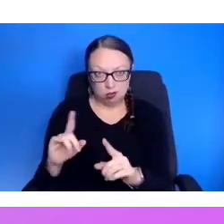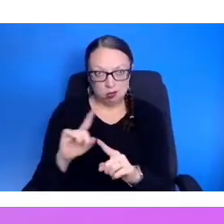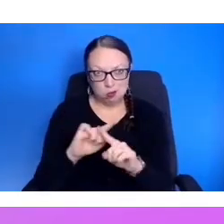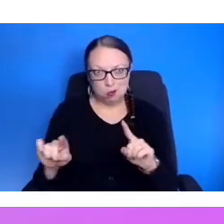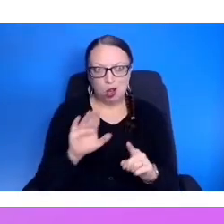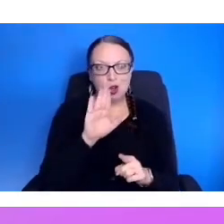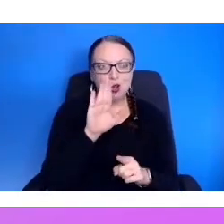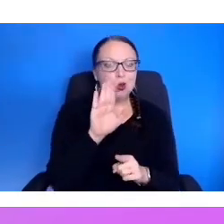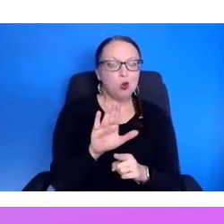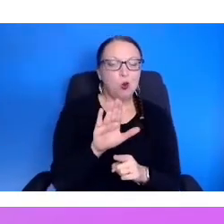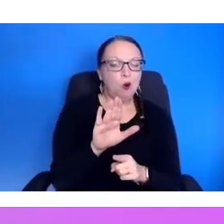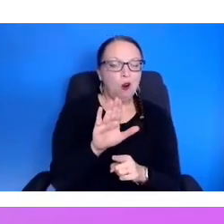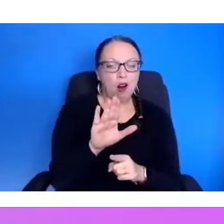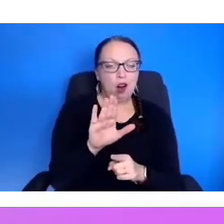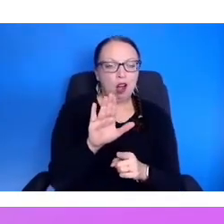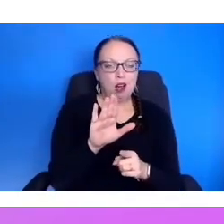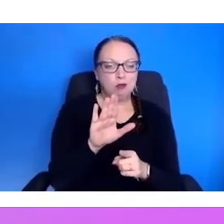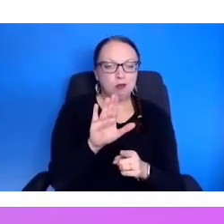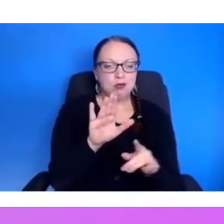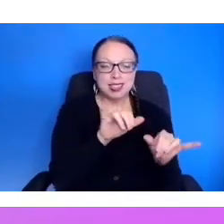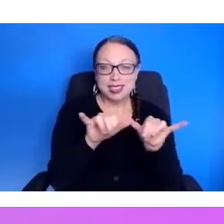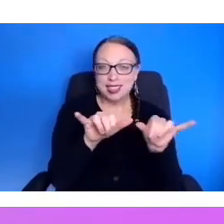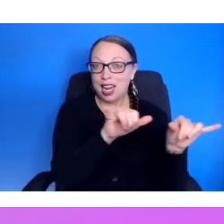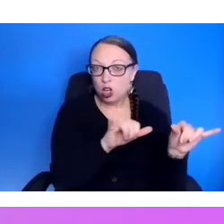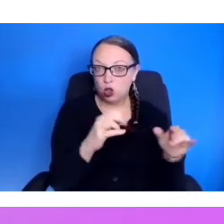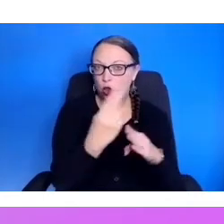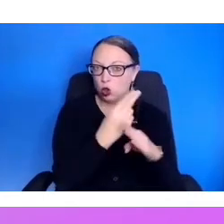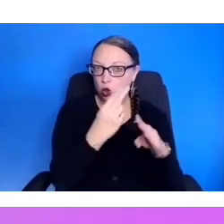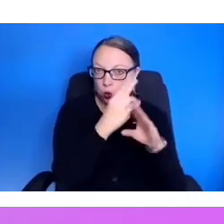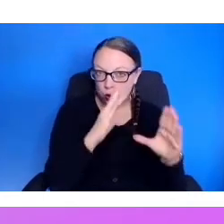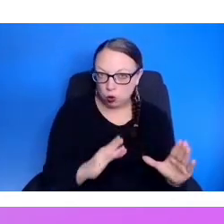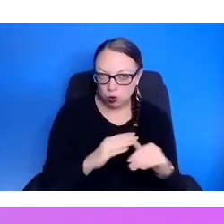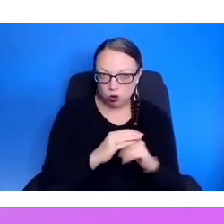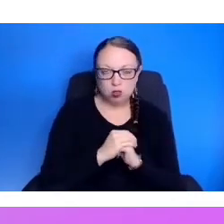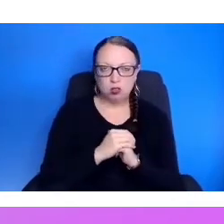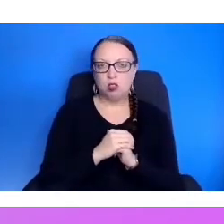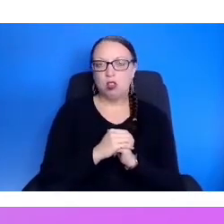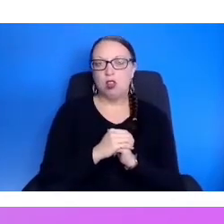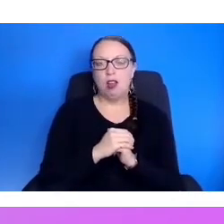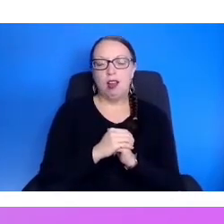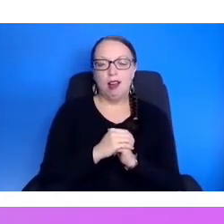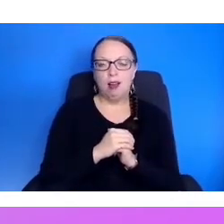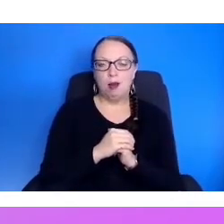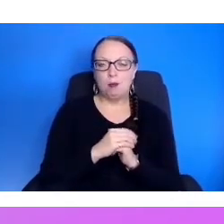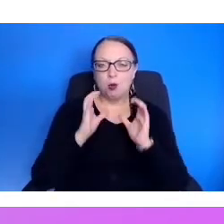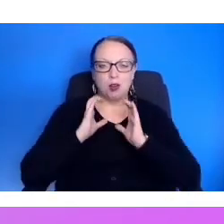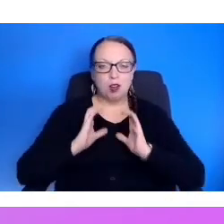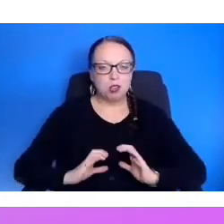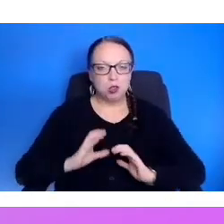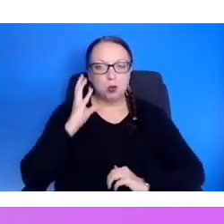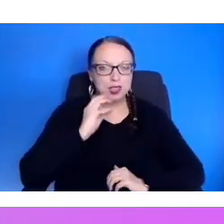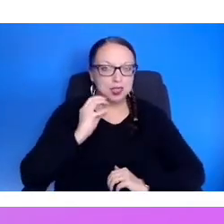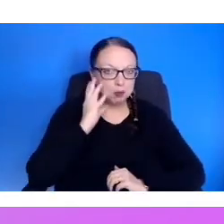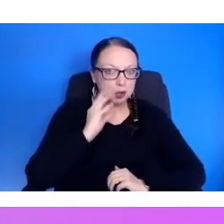it includes your standard user insight that's coming into the organization, your customer experience data all the other ways